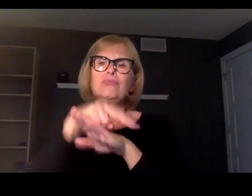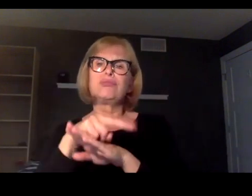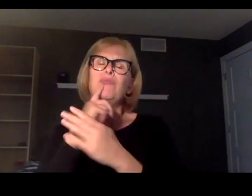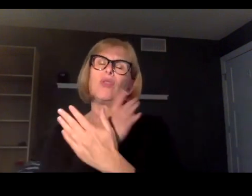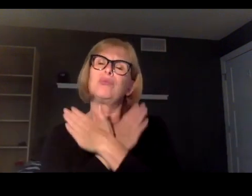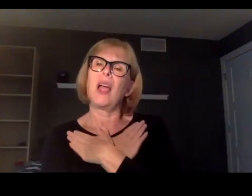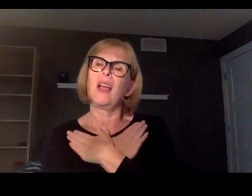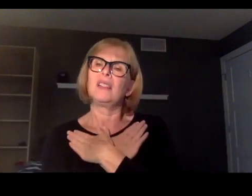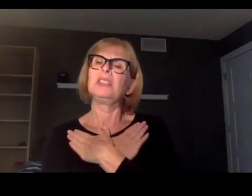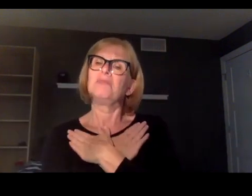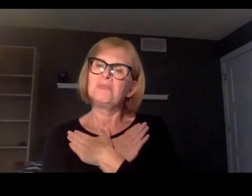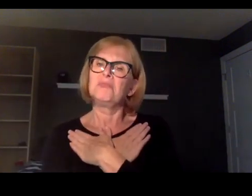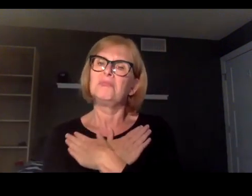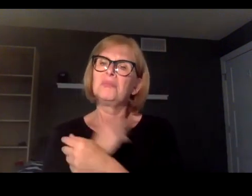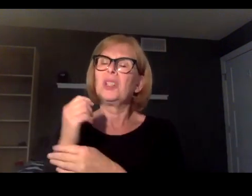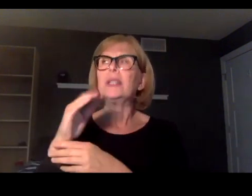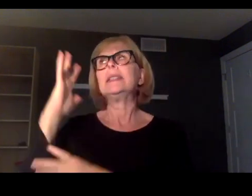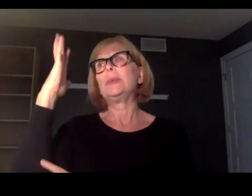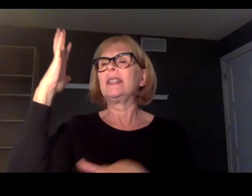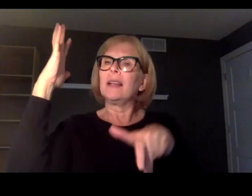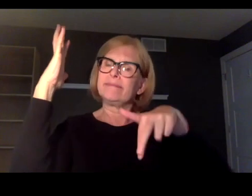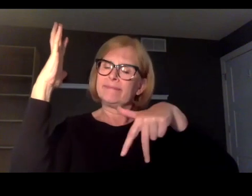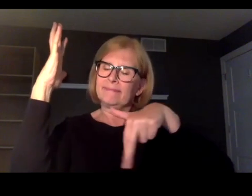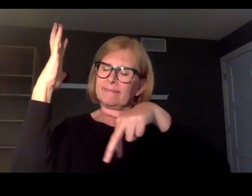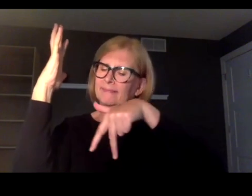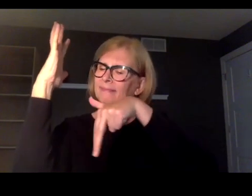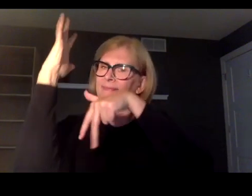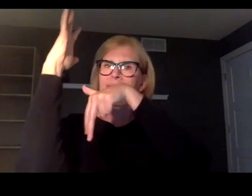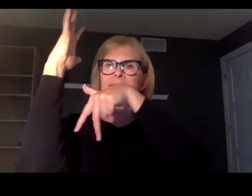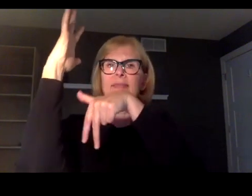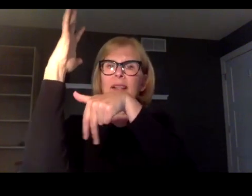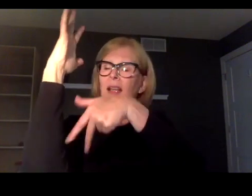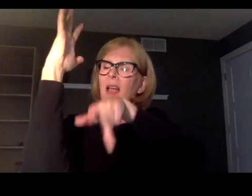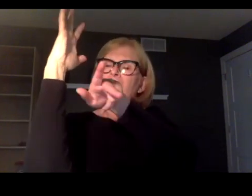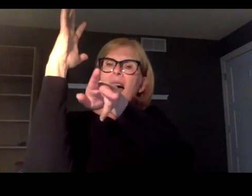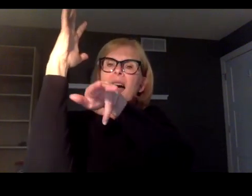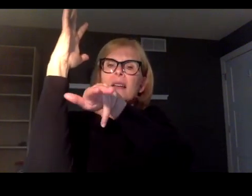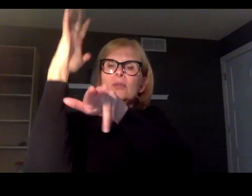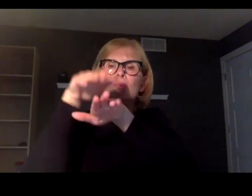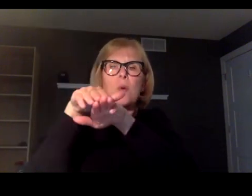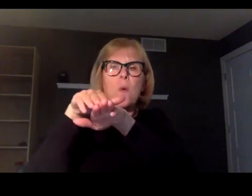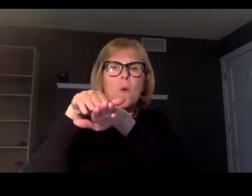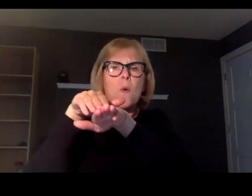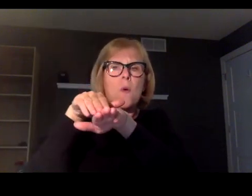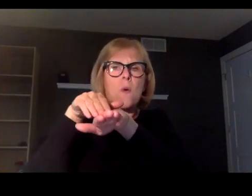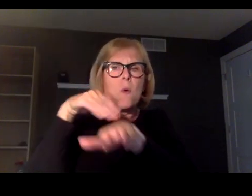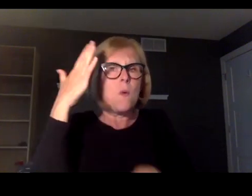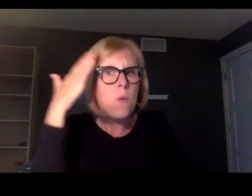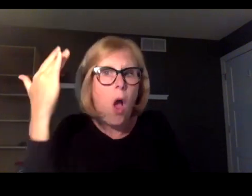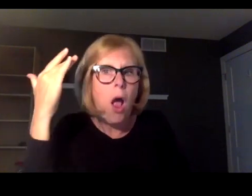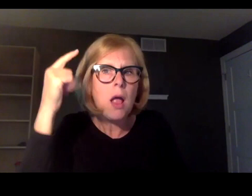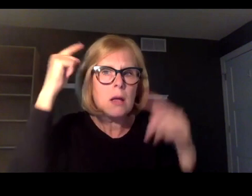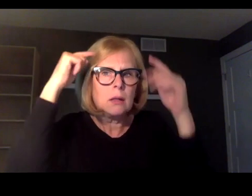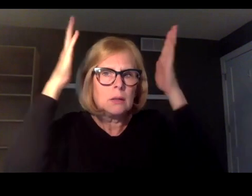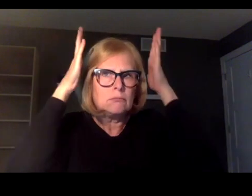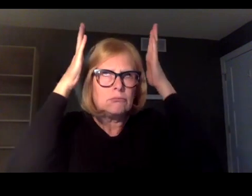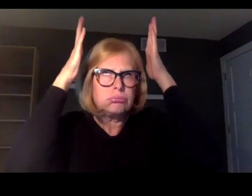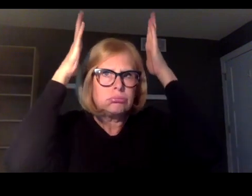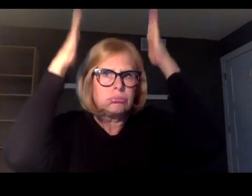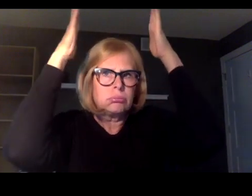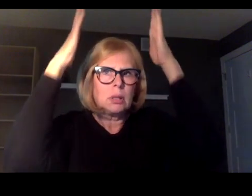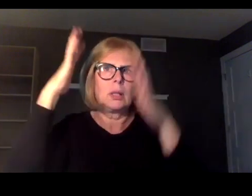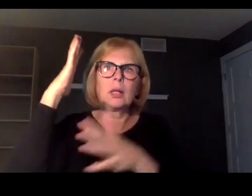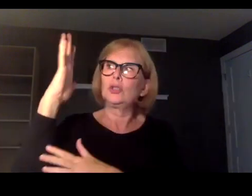And he sat down very slowly under the tree and leaned back little by little against the tree trunk,